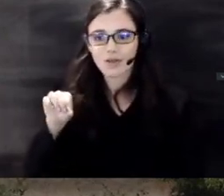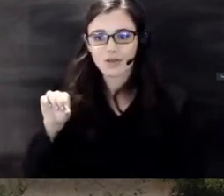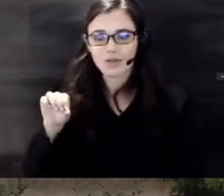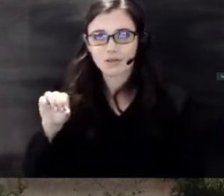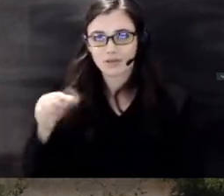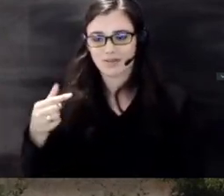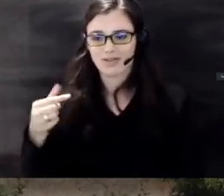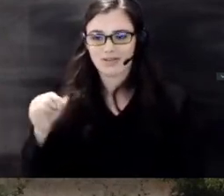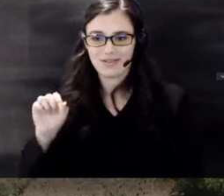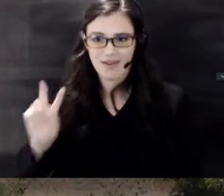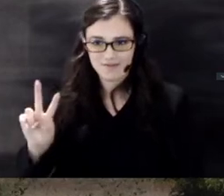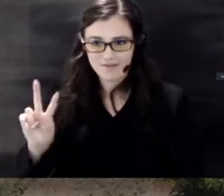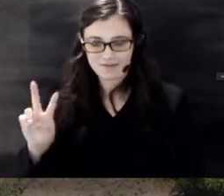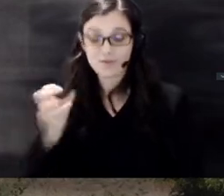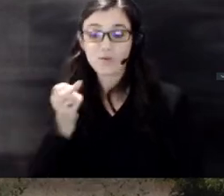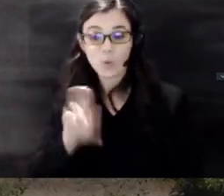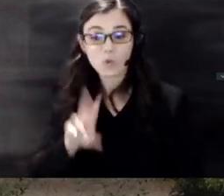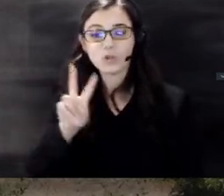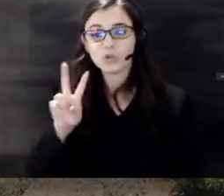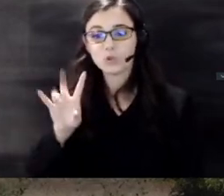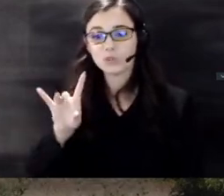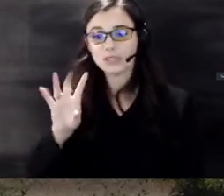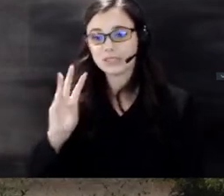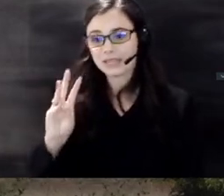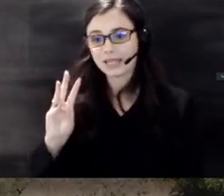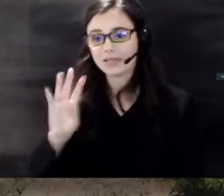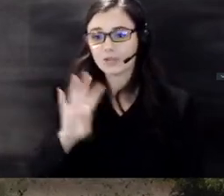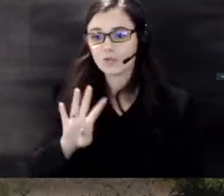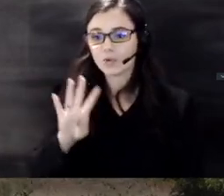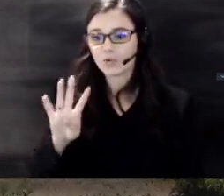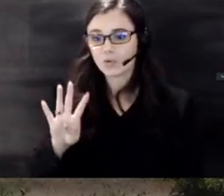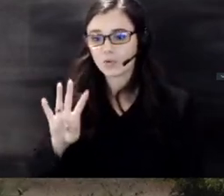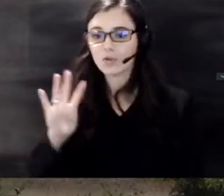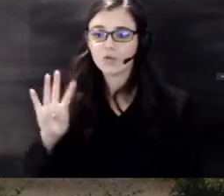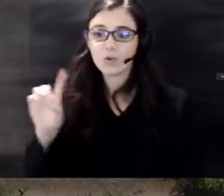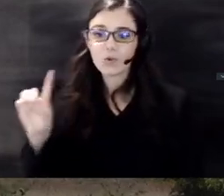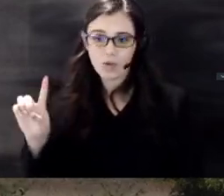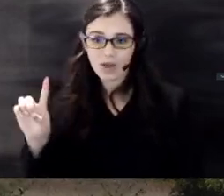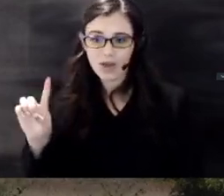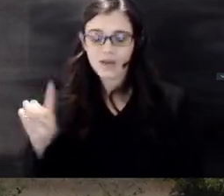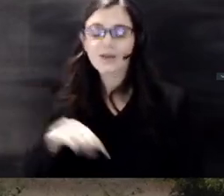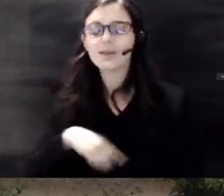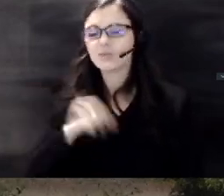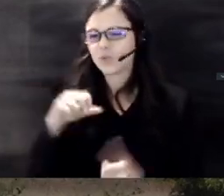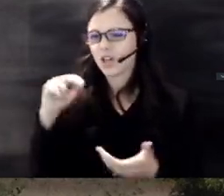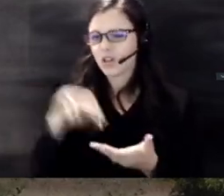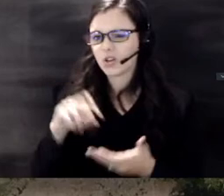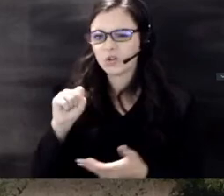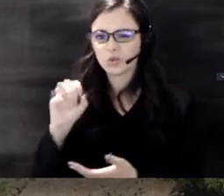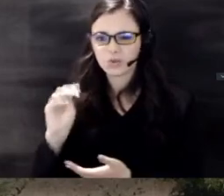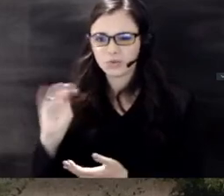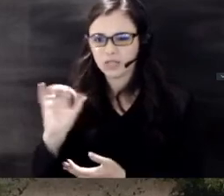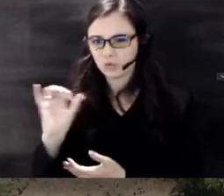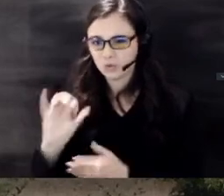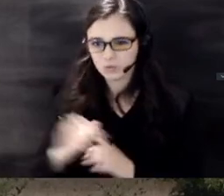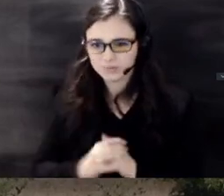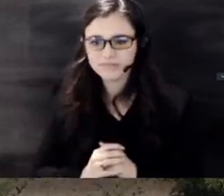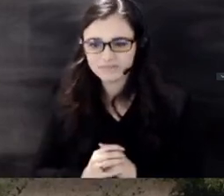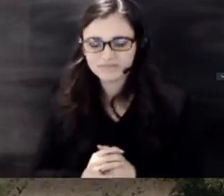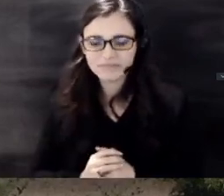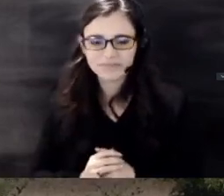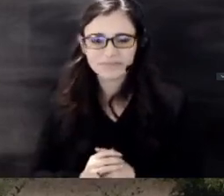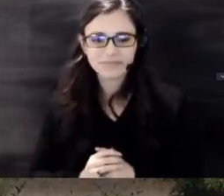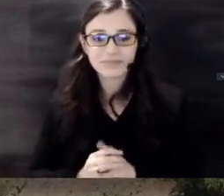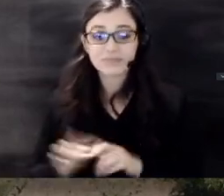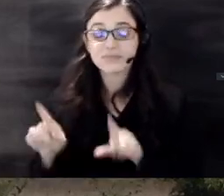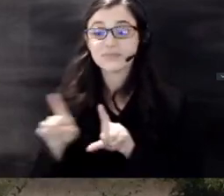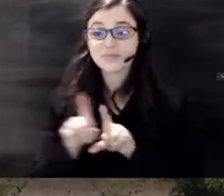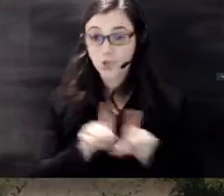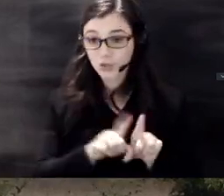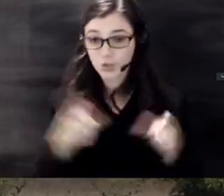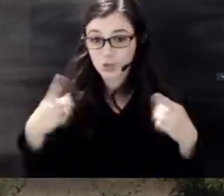or 268-441 and follow us all on our social media sites also occurring this weekend mayor Whipple